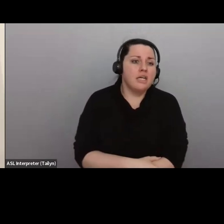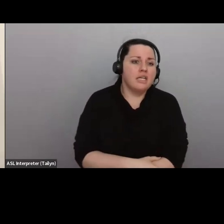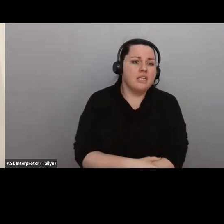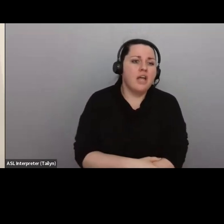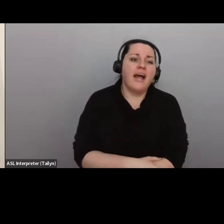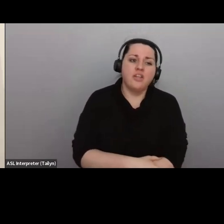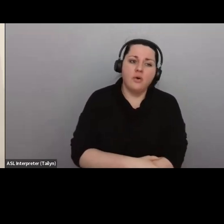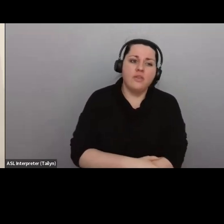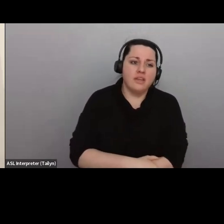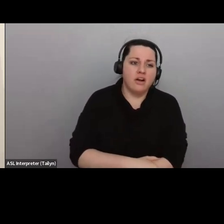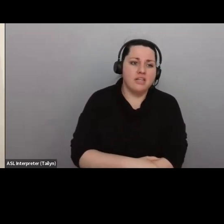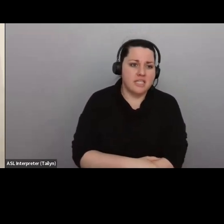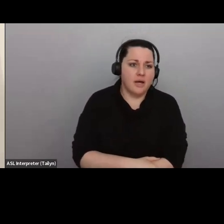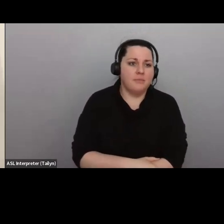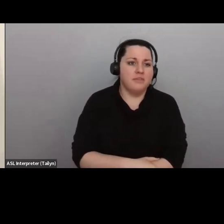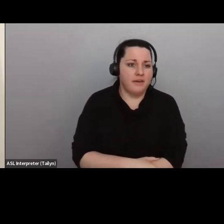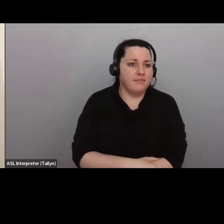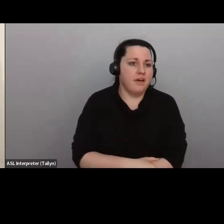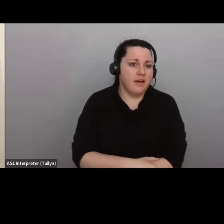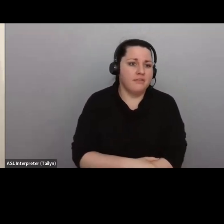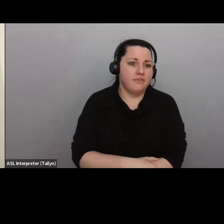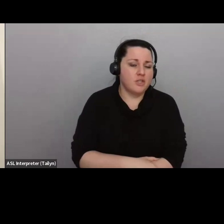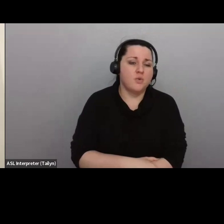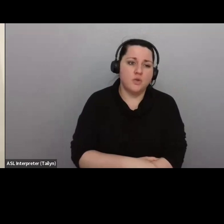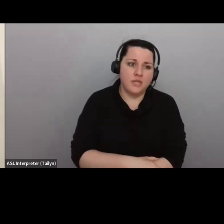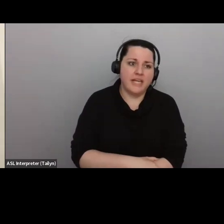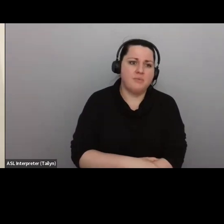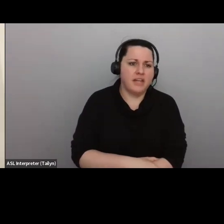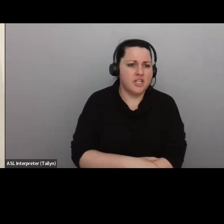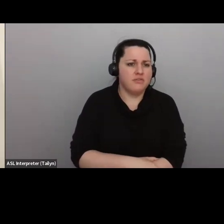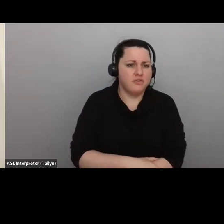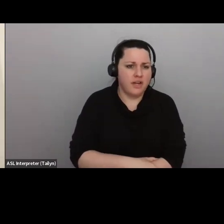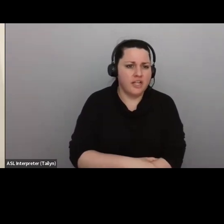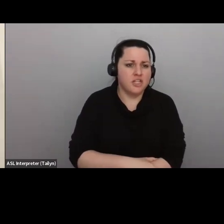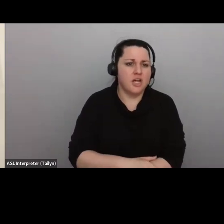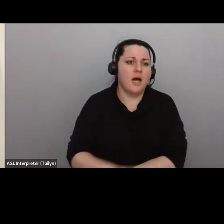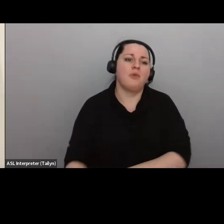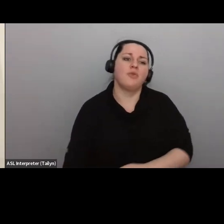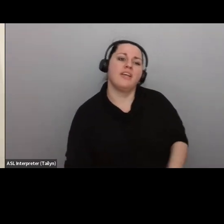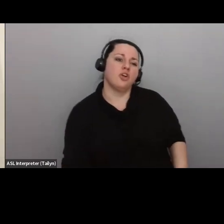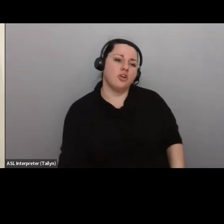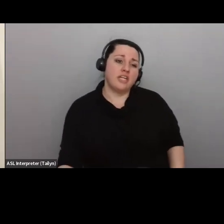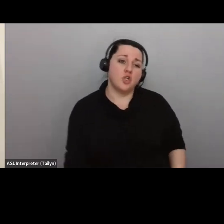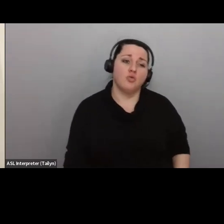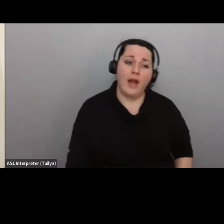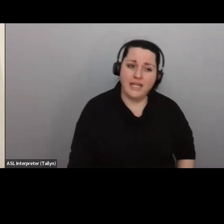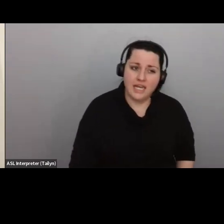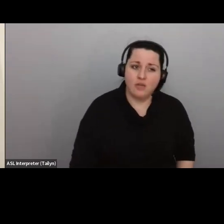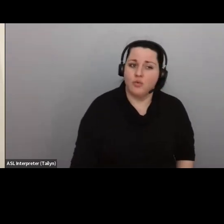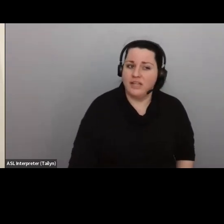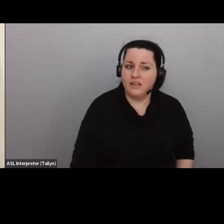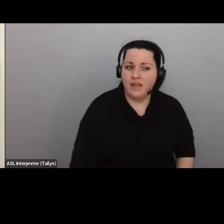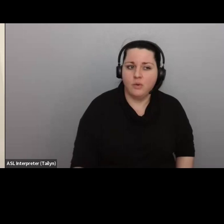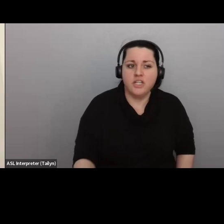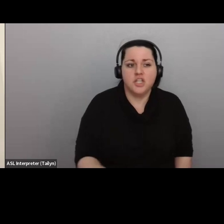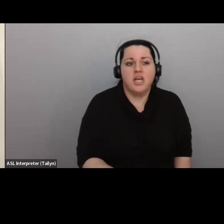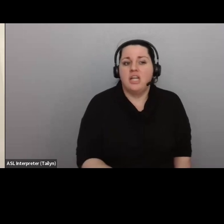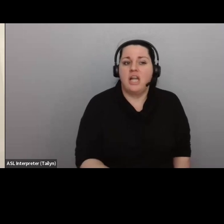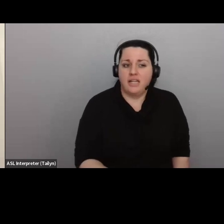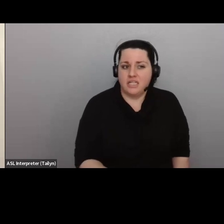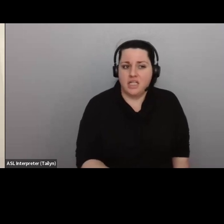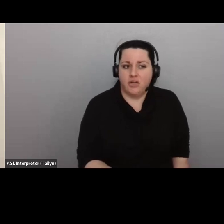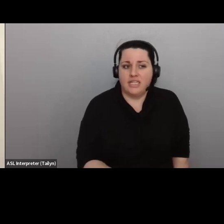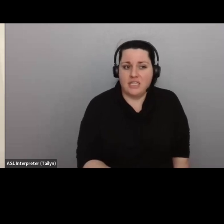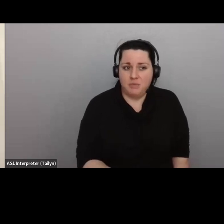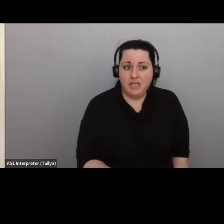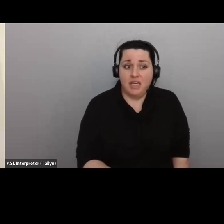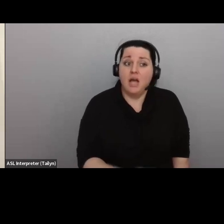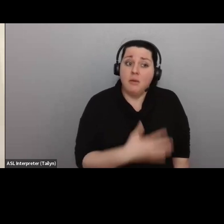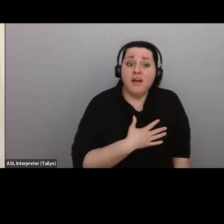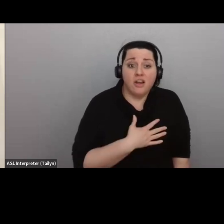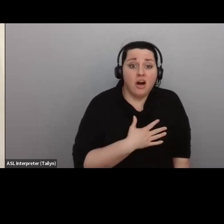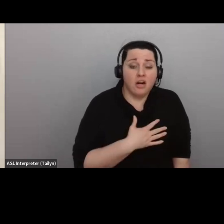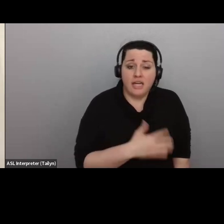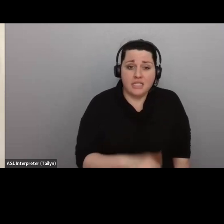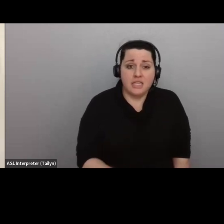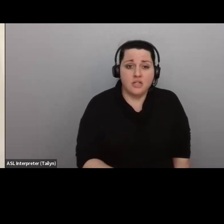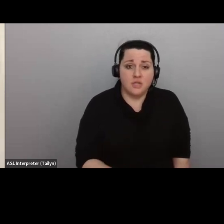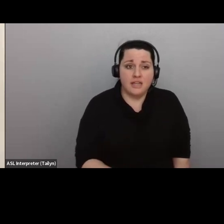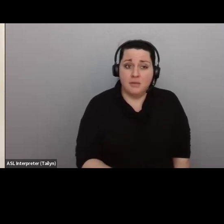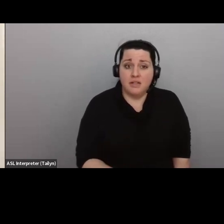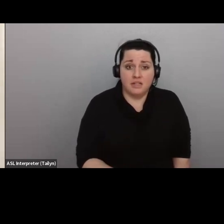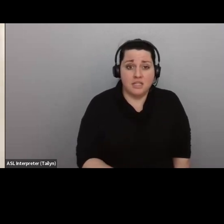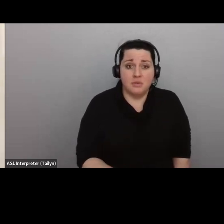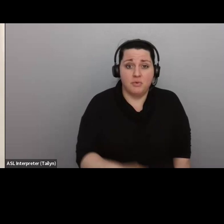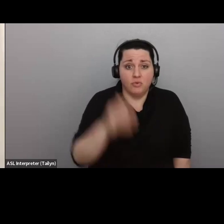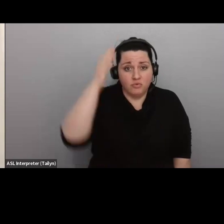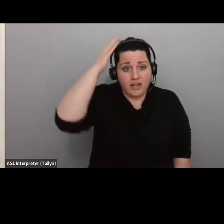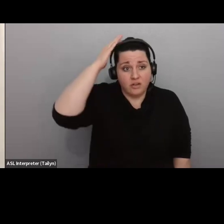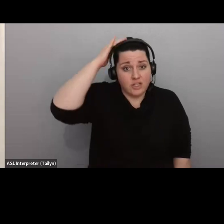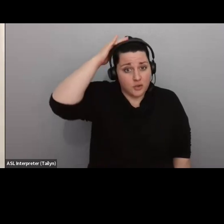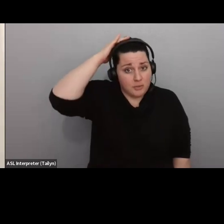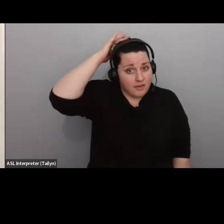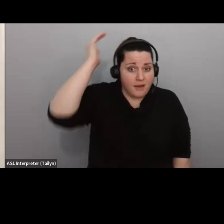ASL Interpreter (Tailyn): I know that there are some deaf students who do take Spanish and French, but really they're learning to write and read the language, not necessarily to speak it. But there are. Yes, they do take them, and some people find great enjoyment in that